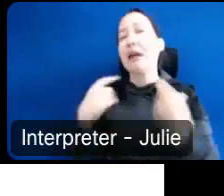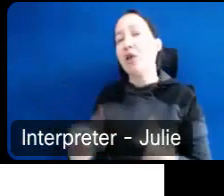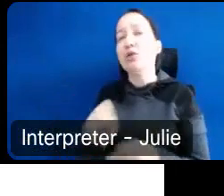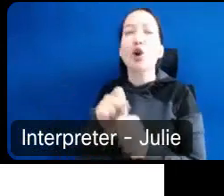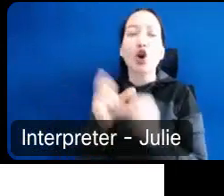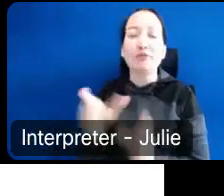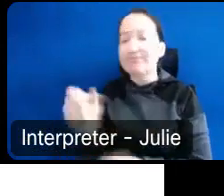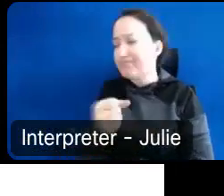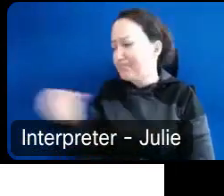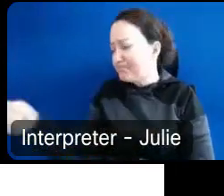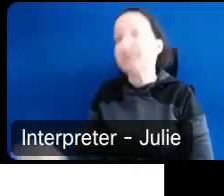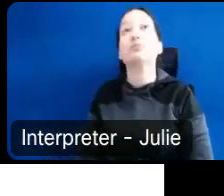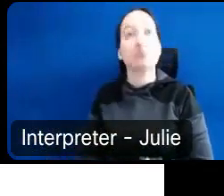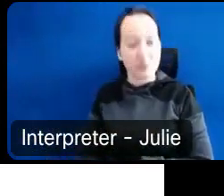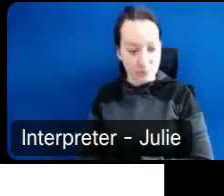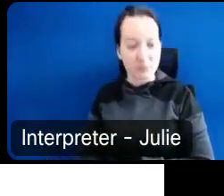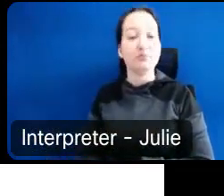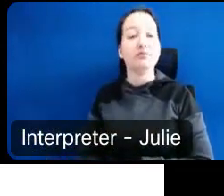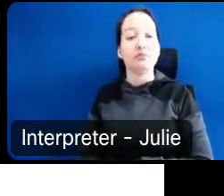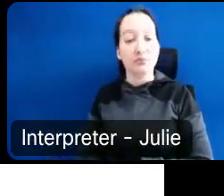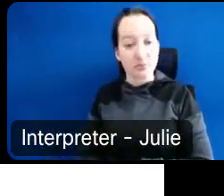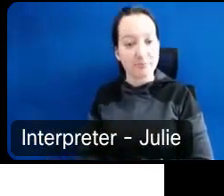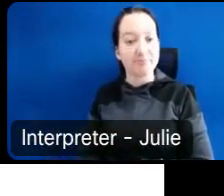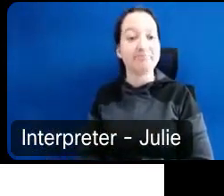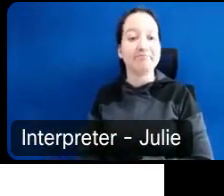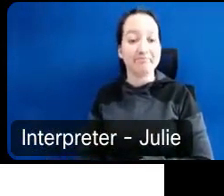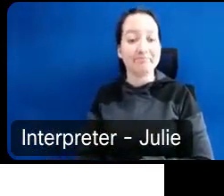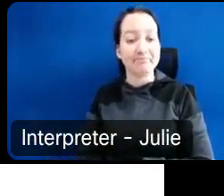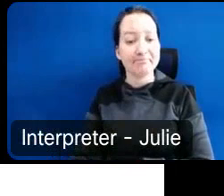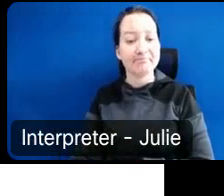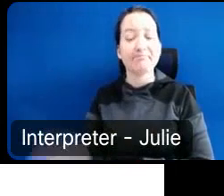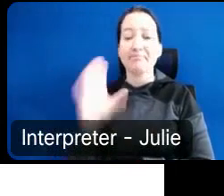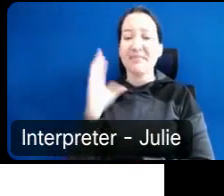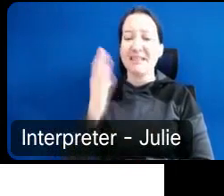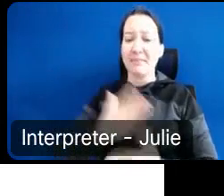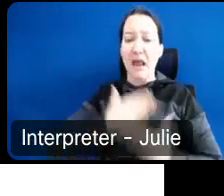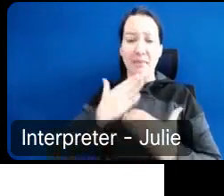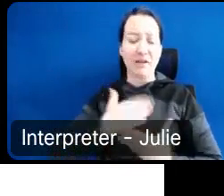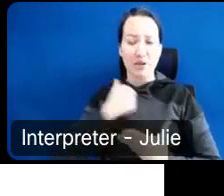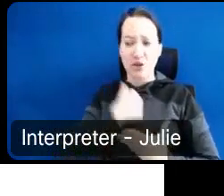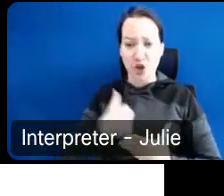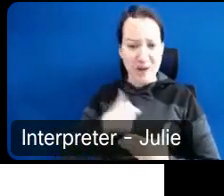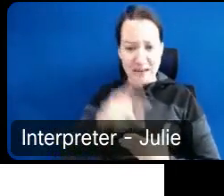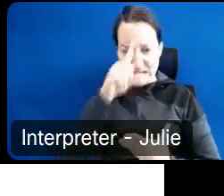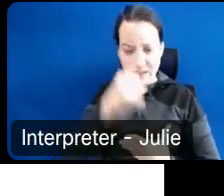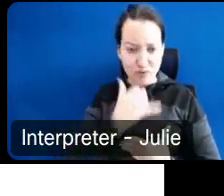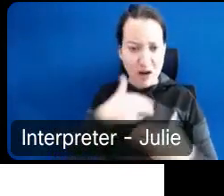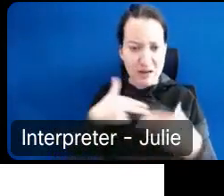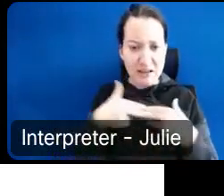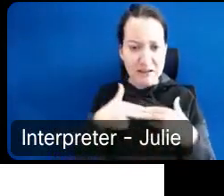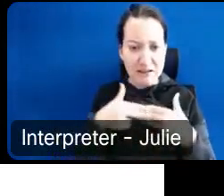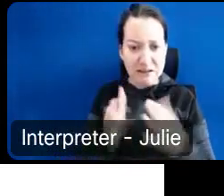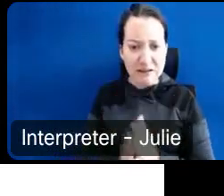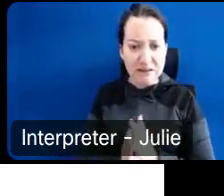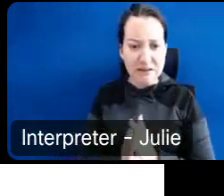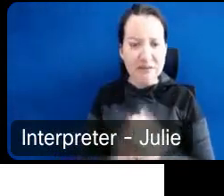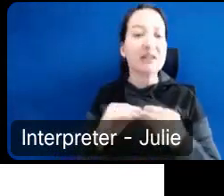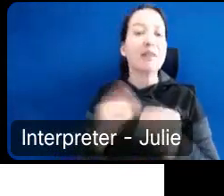Um, and, uh, we're, we're pretty happy about that. Sorry I turned you to the wrong side. Um, it's actually slide 14.